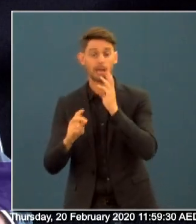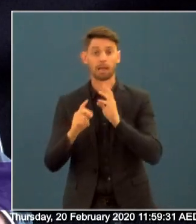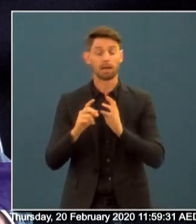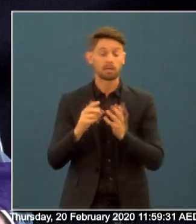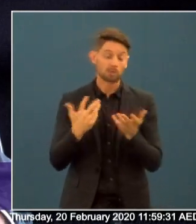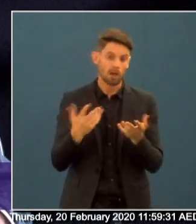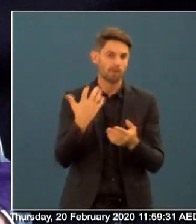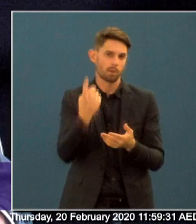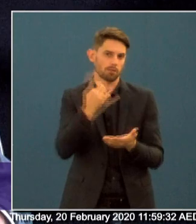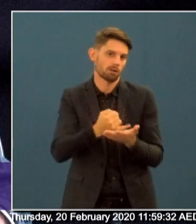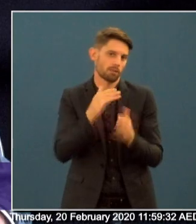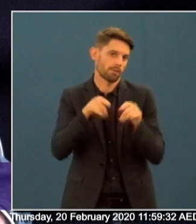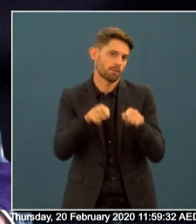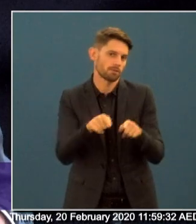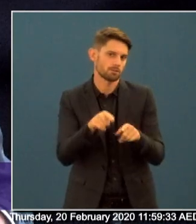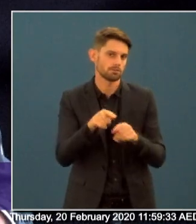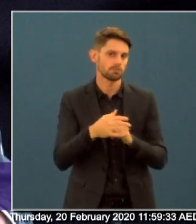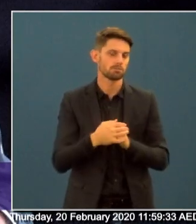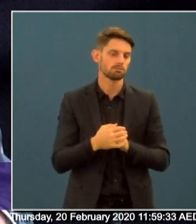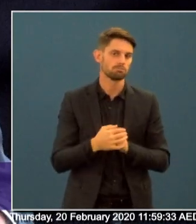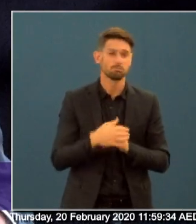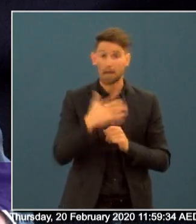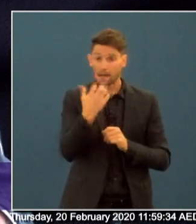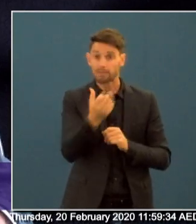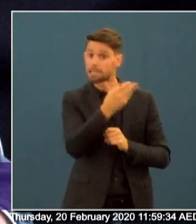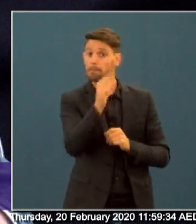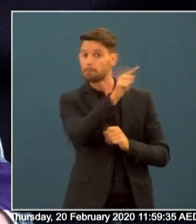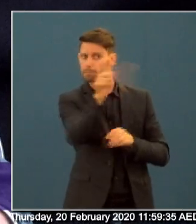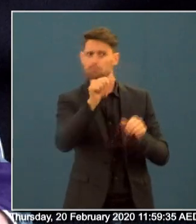There are, I'm sure, very — there's excellent research being done,